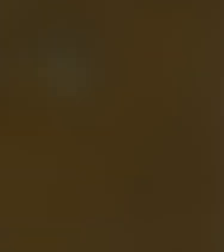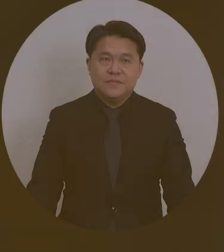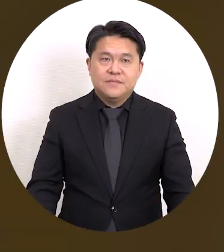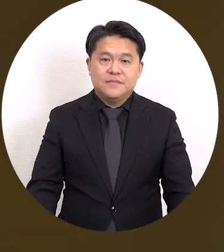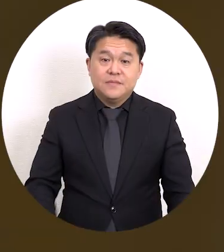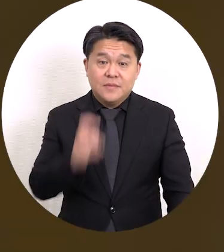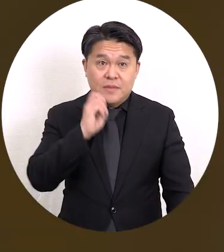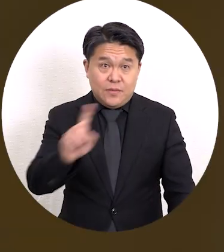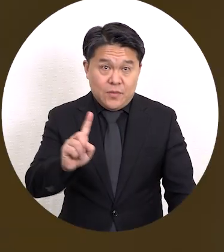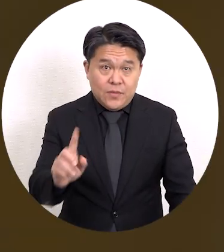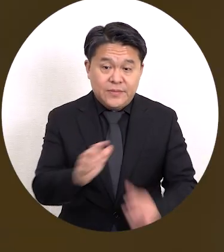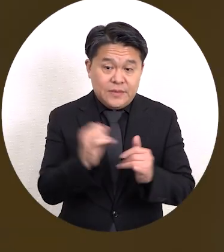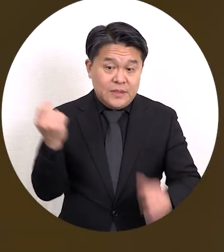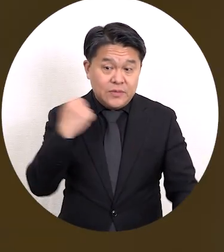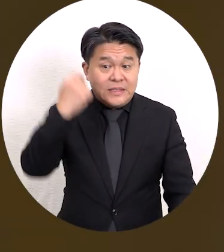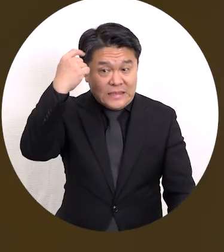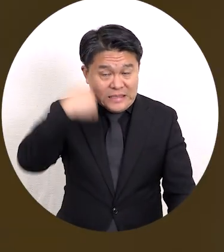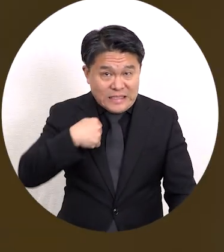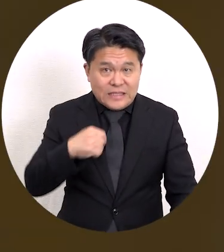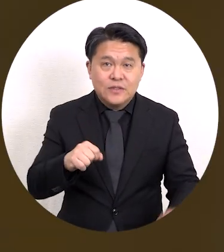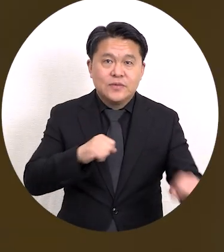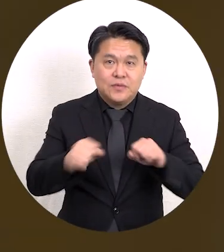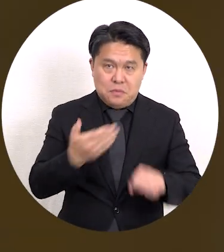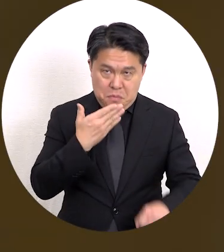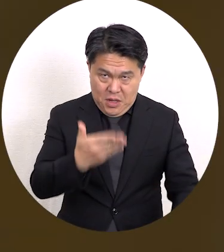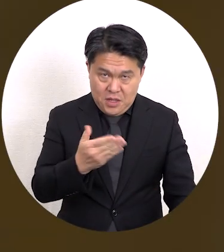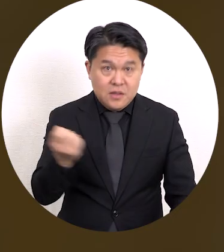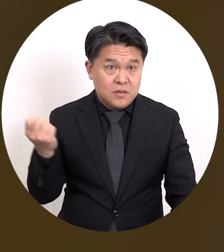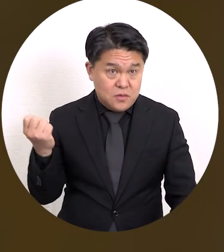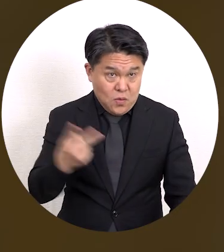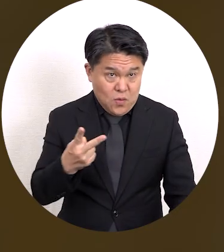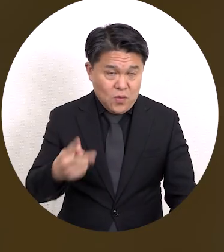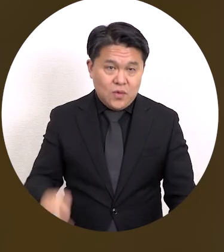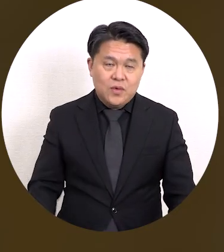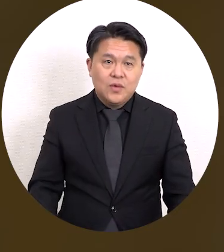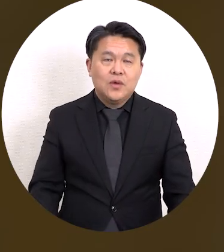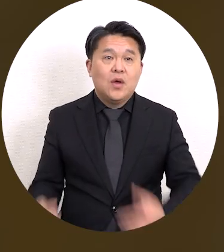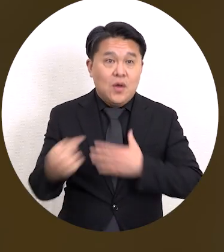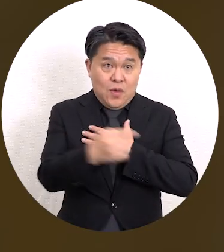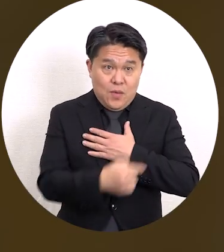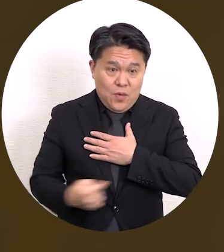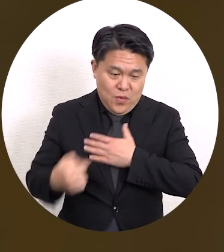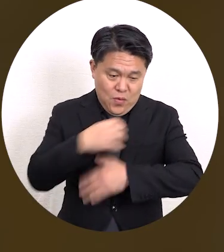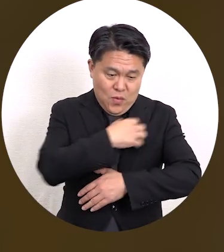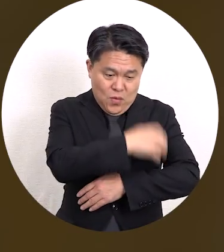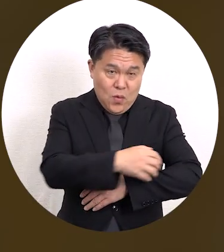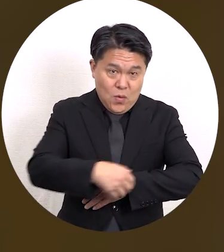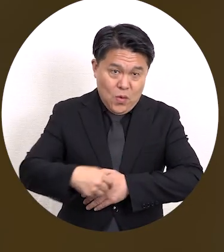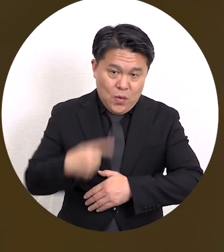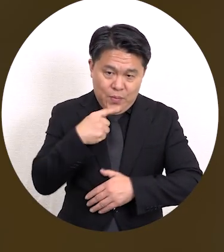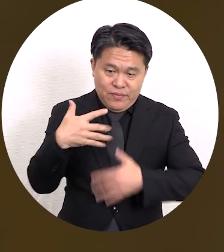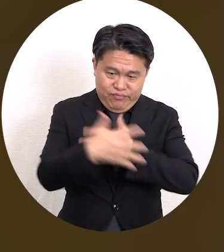makes people feel, move, causes the blood to flow,